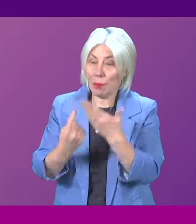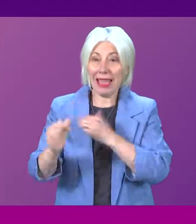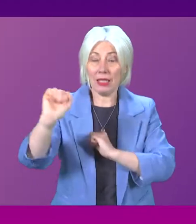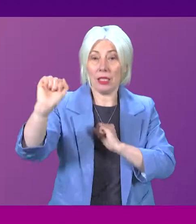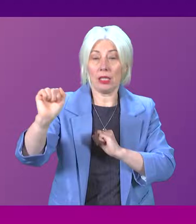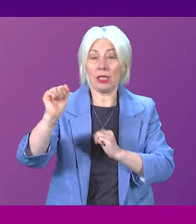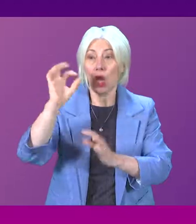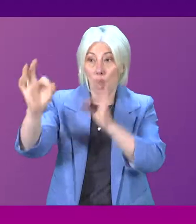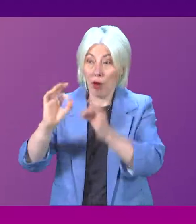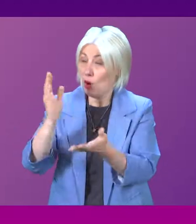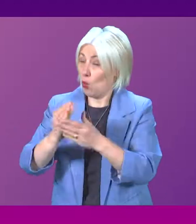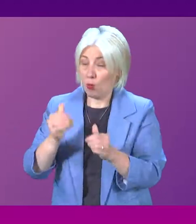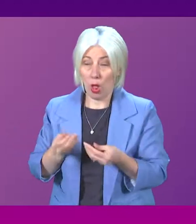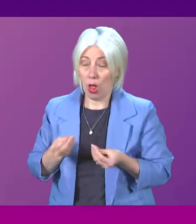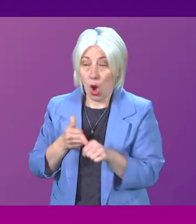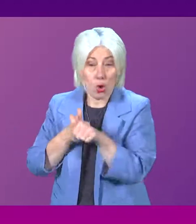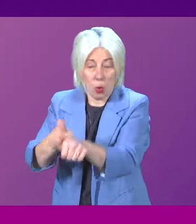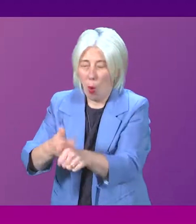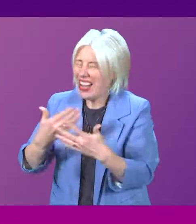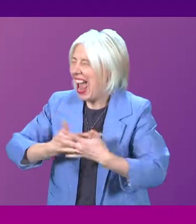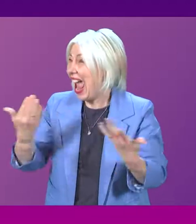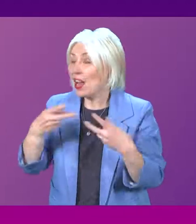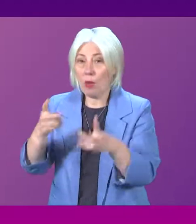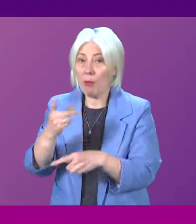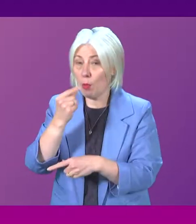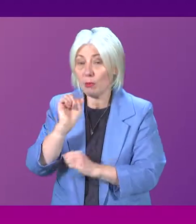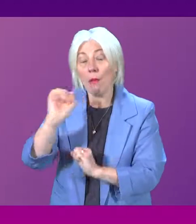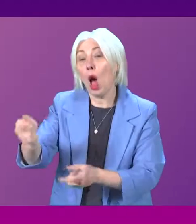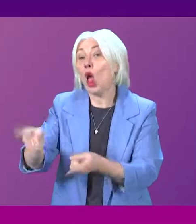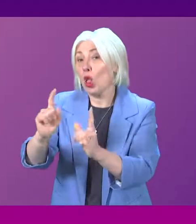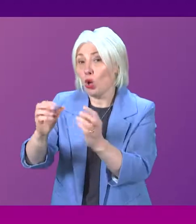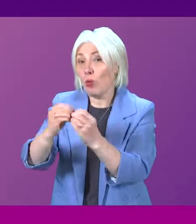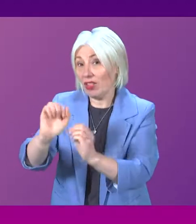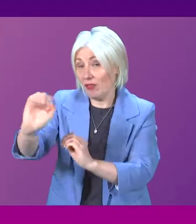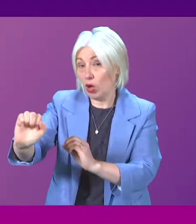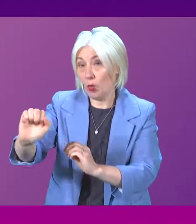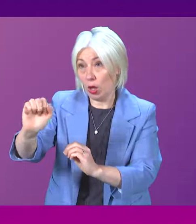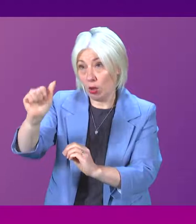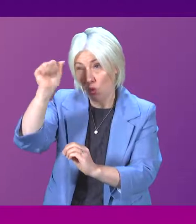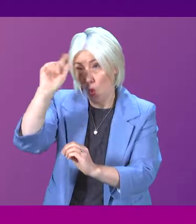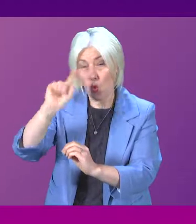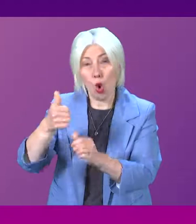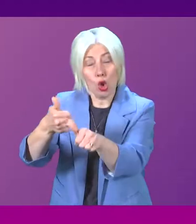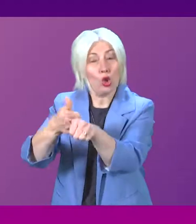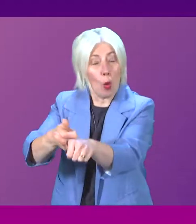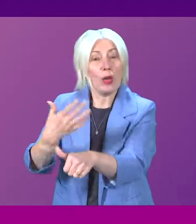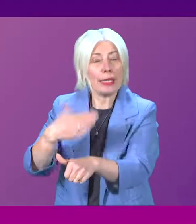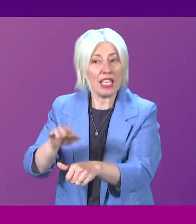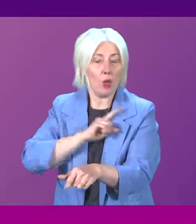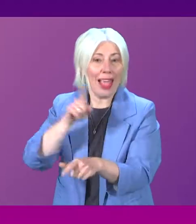give all operational support. However, Lord Brailsford will be the judge of that, as he is the custodian of the independence